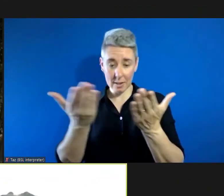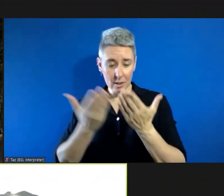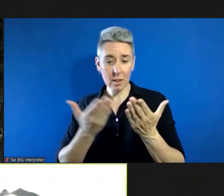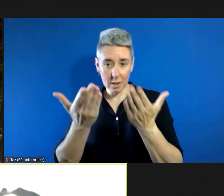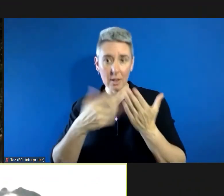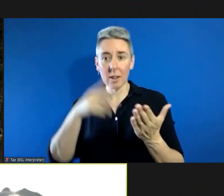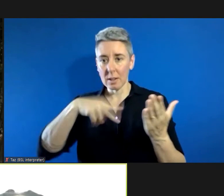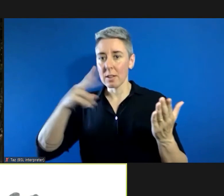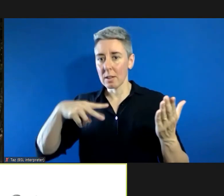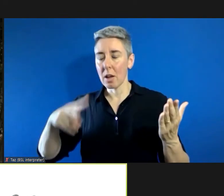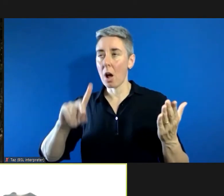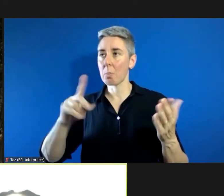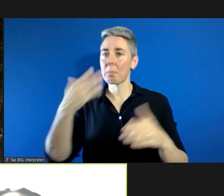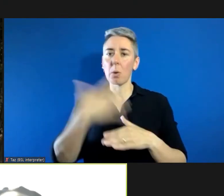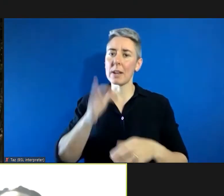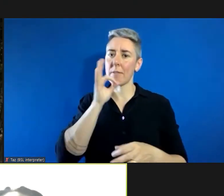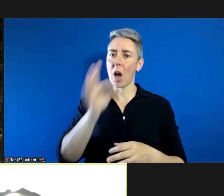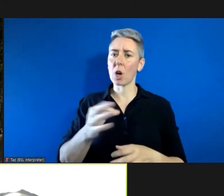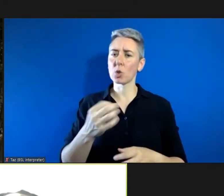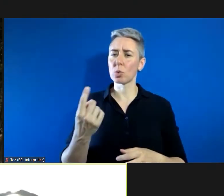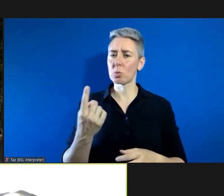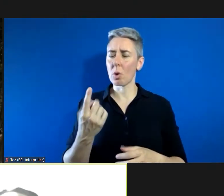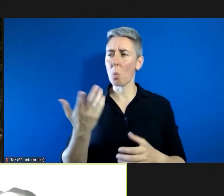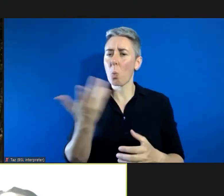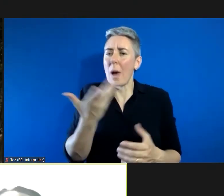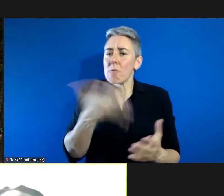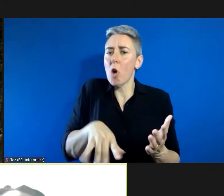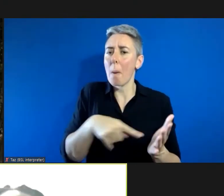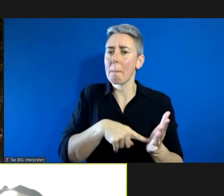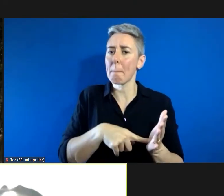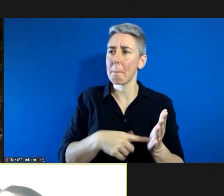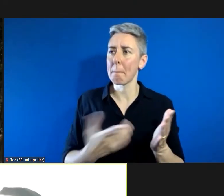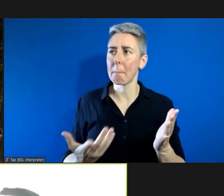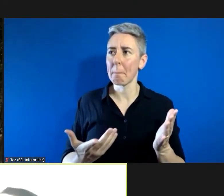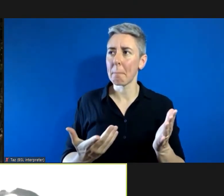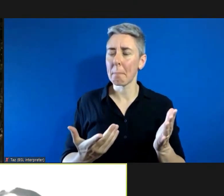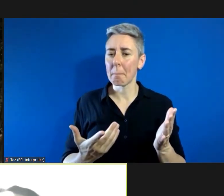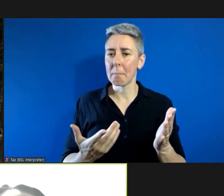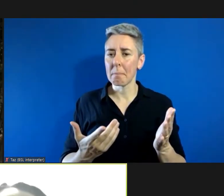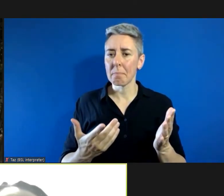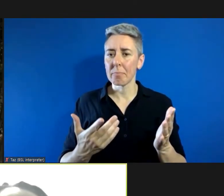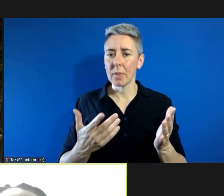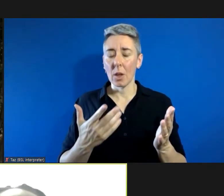where the data comes from, who and unpick some of the categories that we sometimes just inherit,